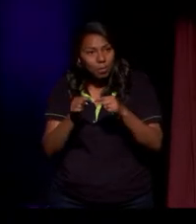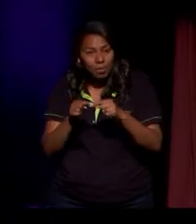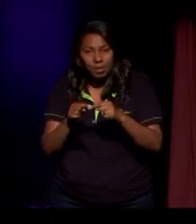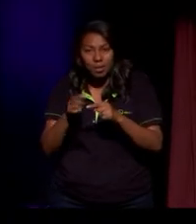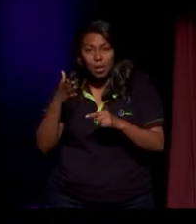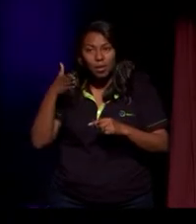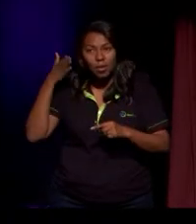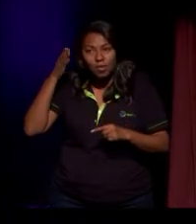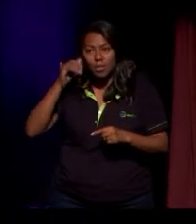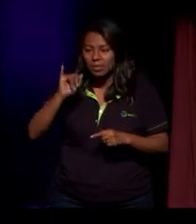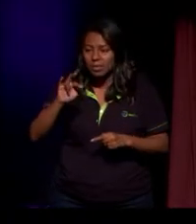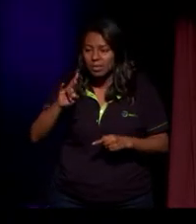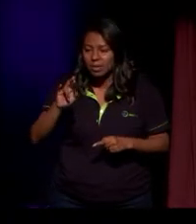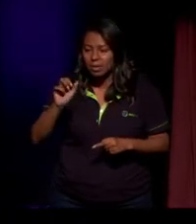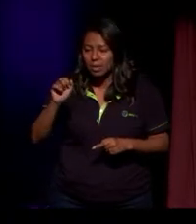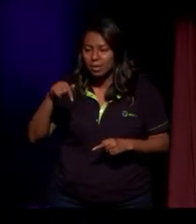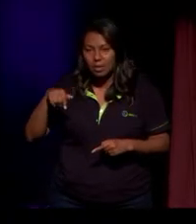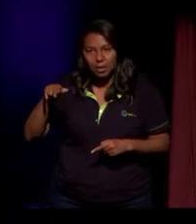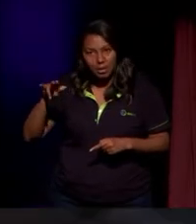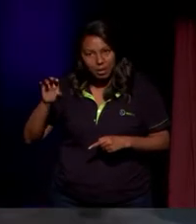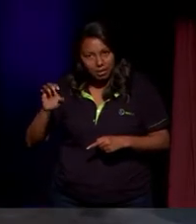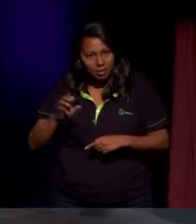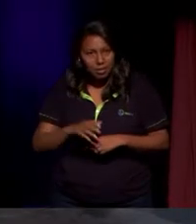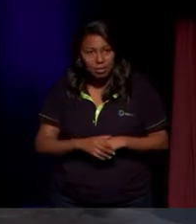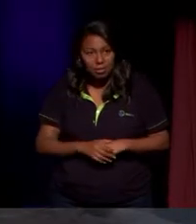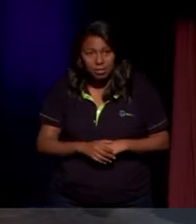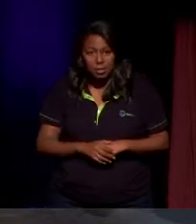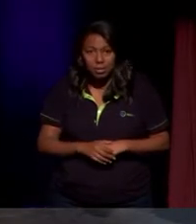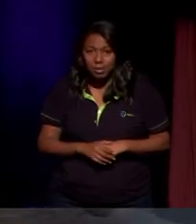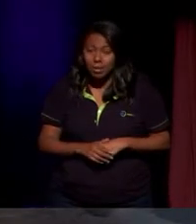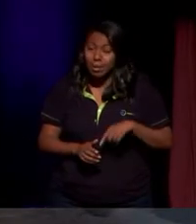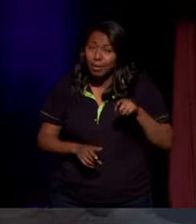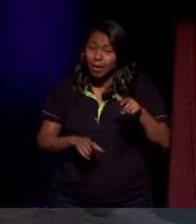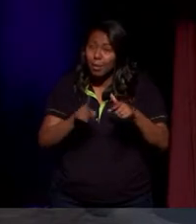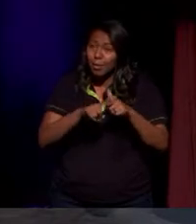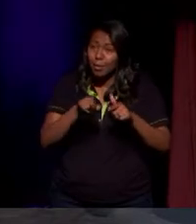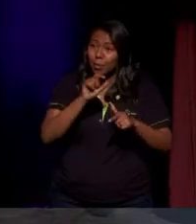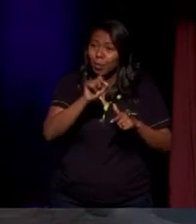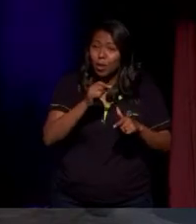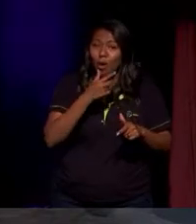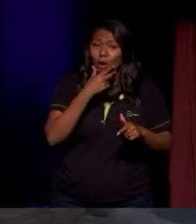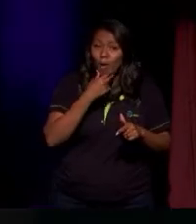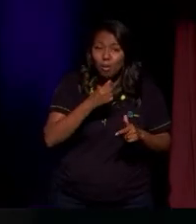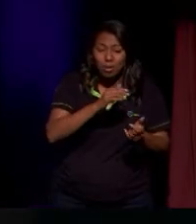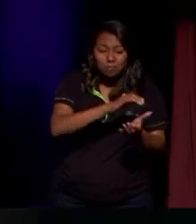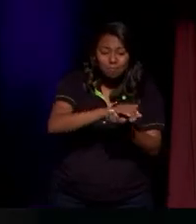and polygamy remains a problem because it is legitimated by religion,